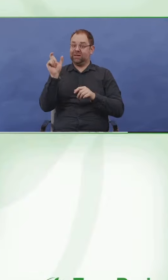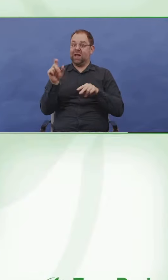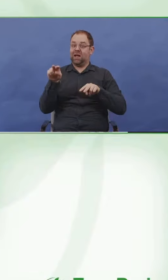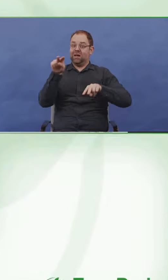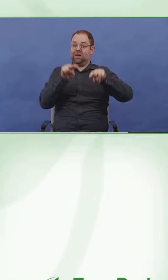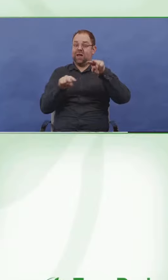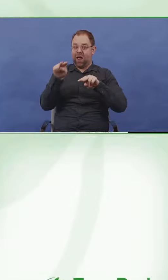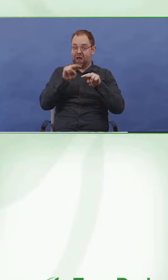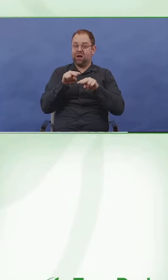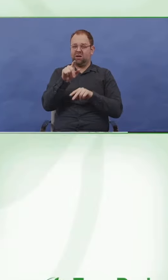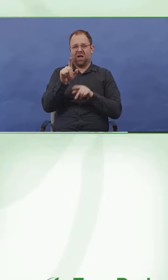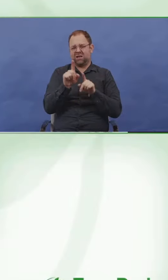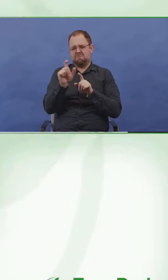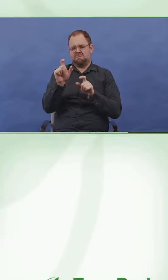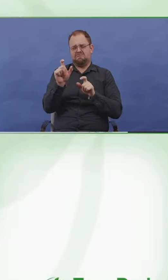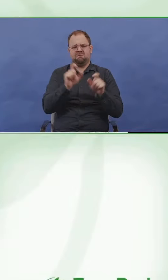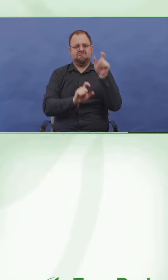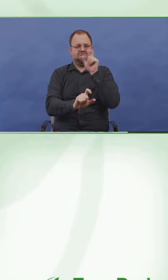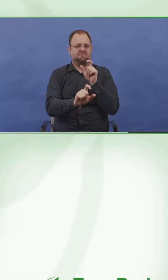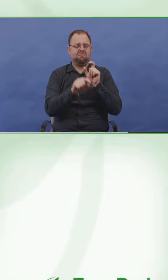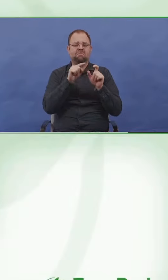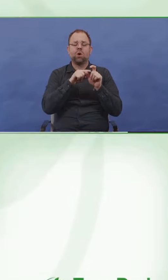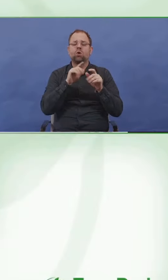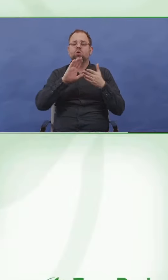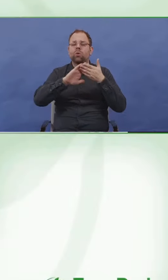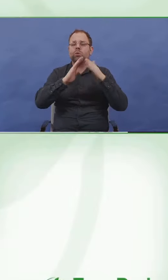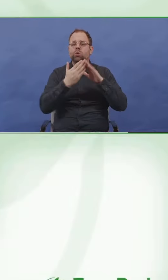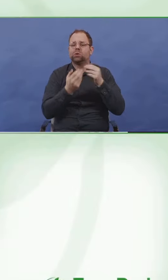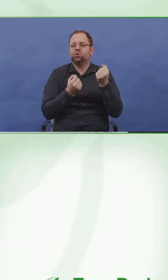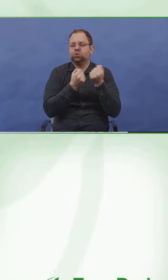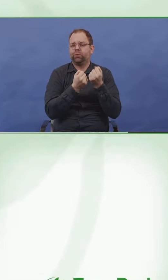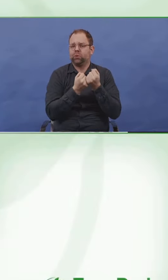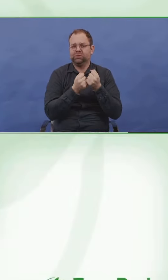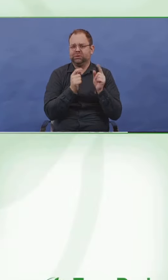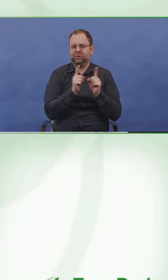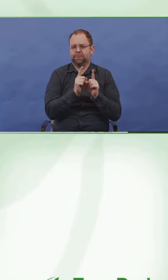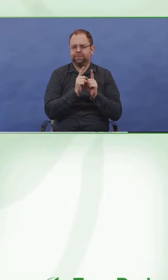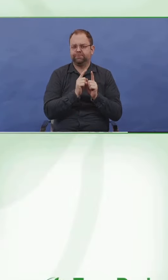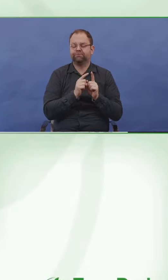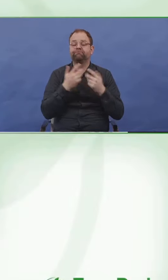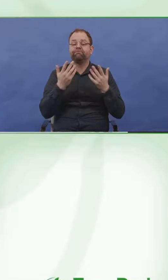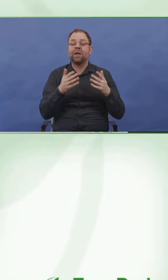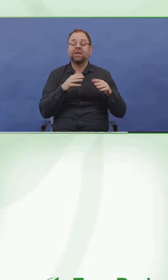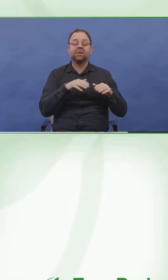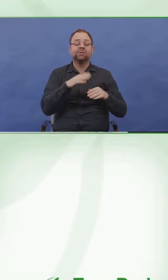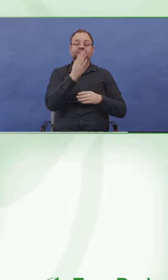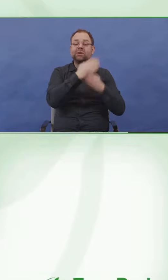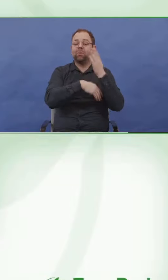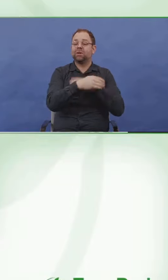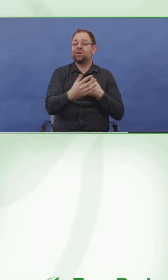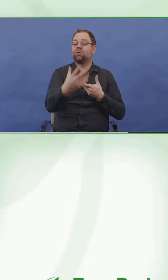increased attention to the community facilities mainly framed from a gender equality perspective.